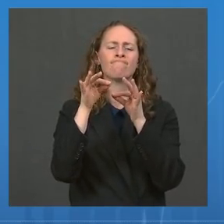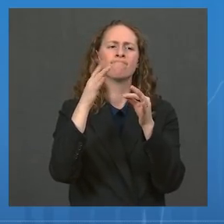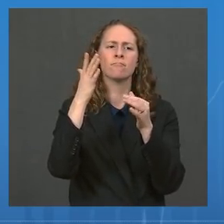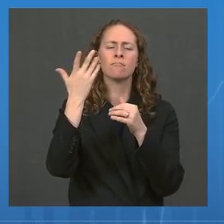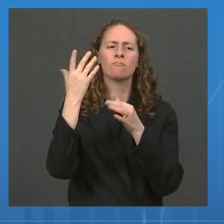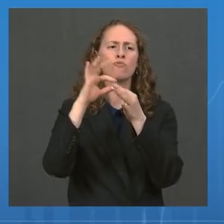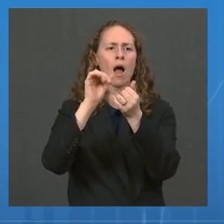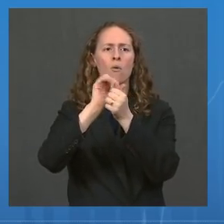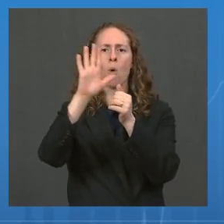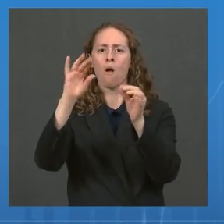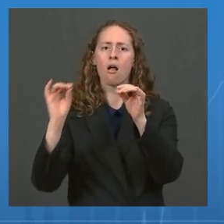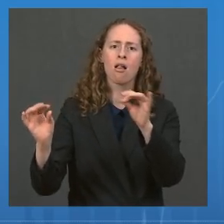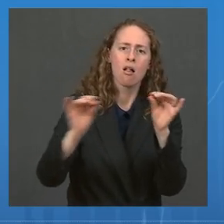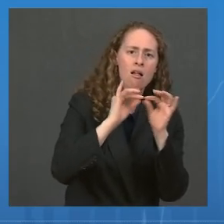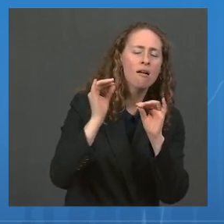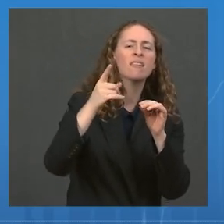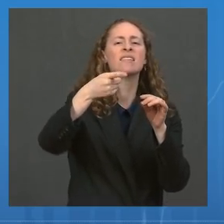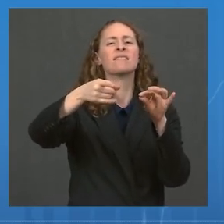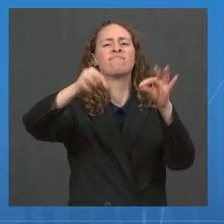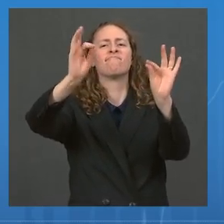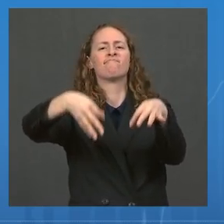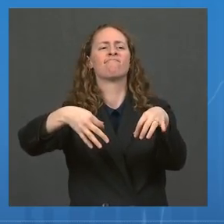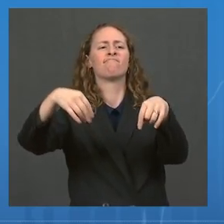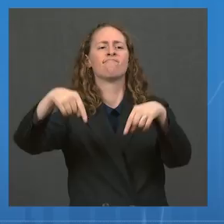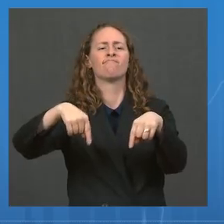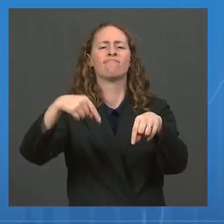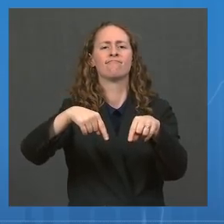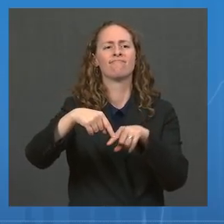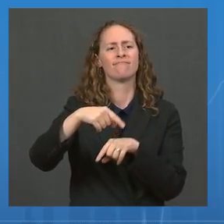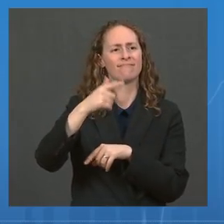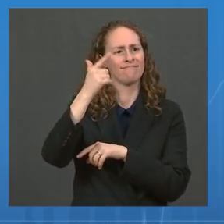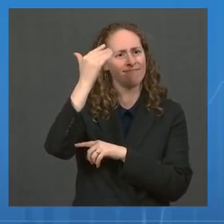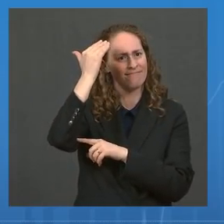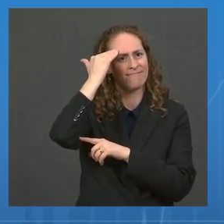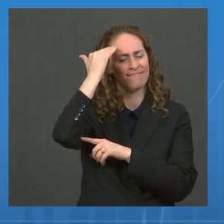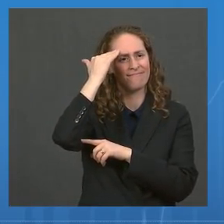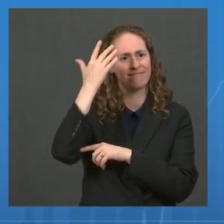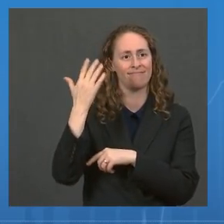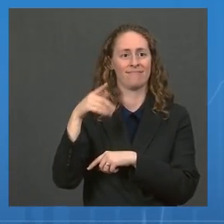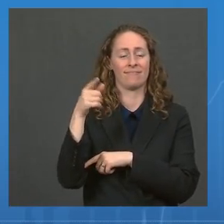which many of us in the media have portrayed as you overruling the Advisory Committee.